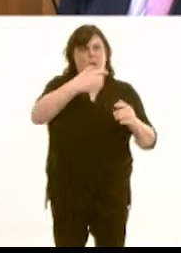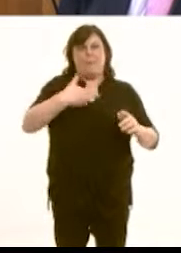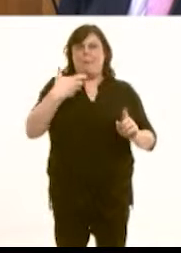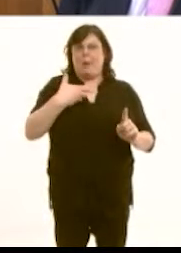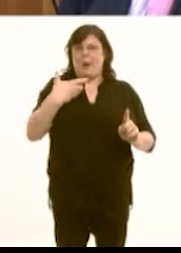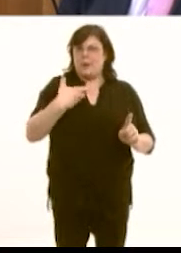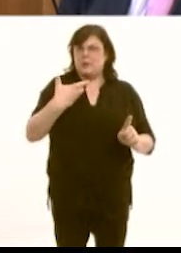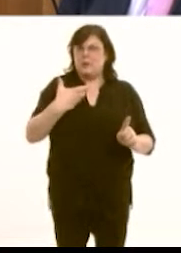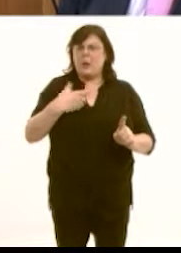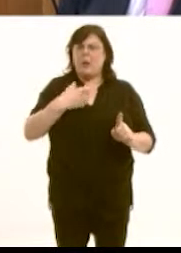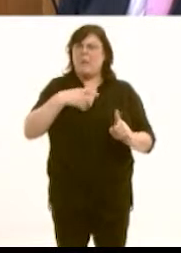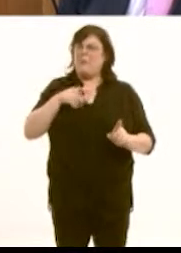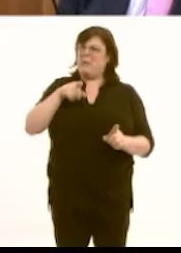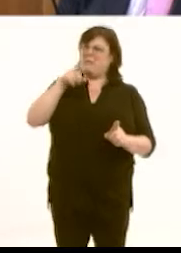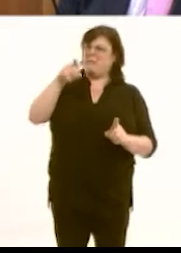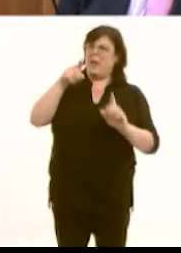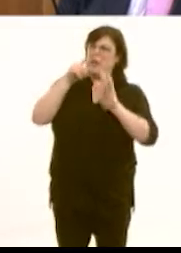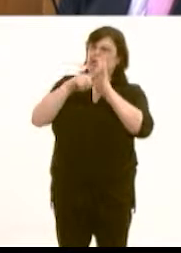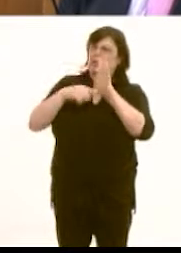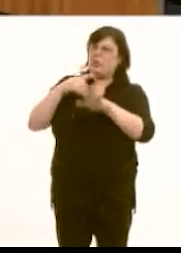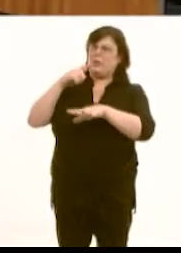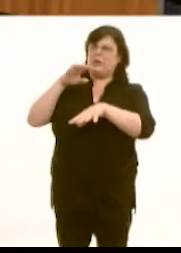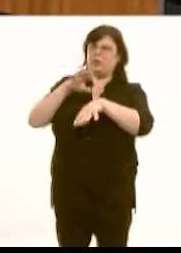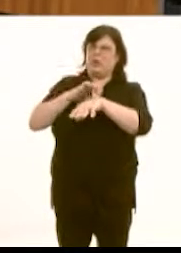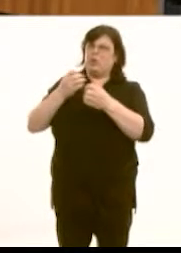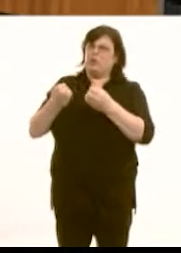But we donít need his junior doctorsí strike in Wales. Andrew R.T.